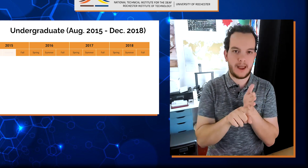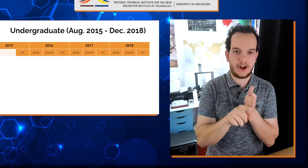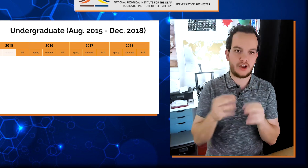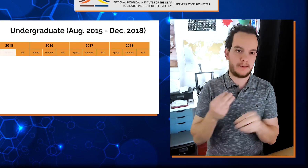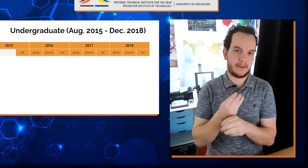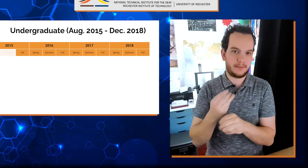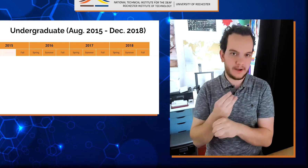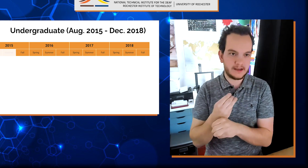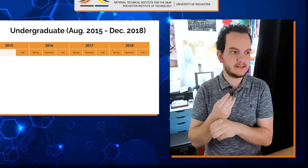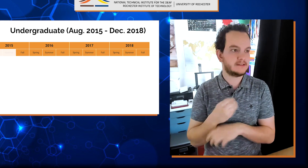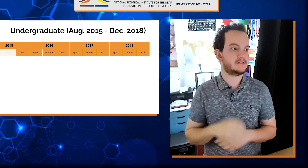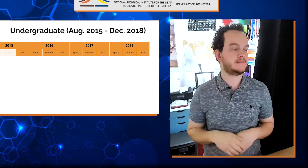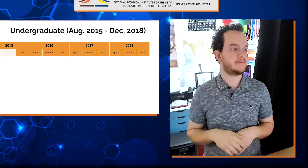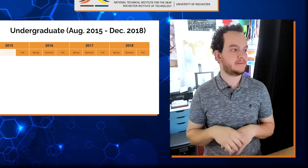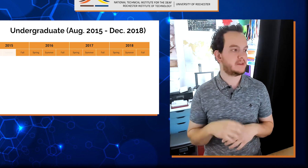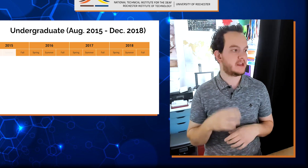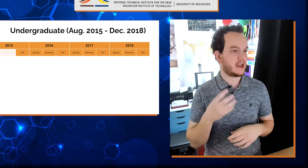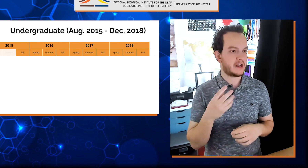I minored in mathematics.